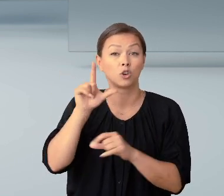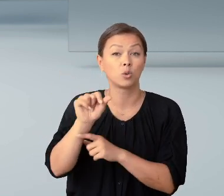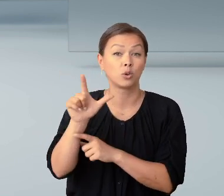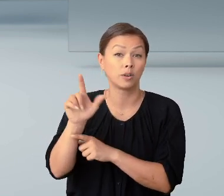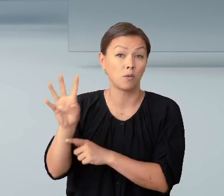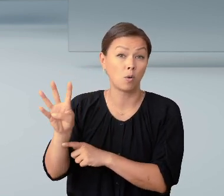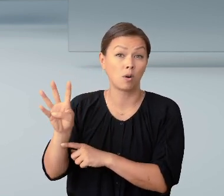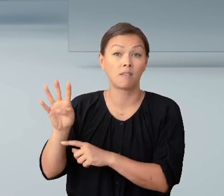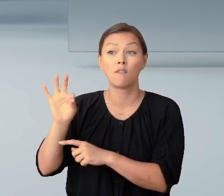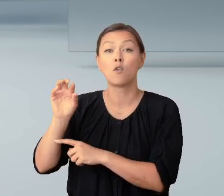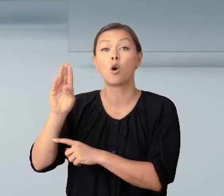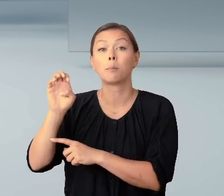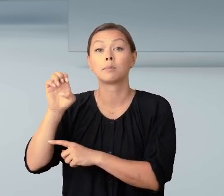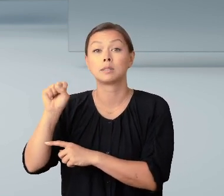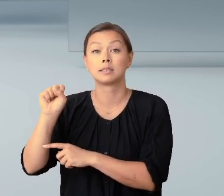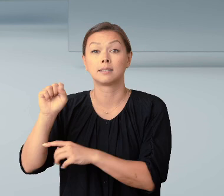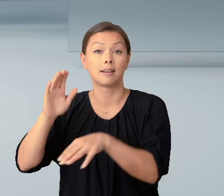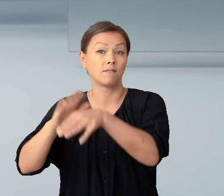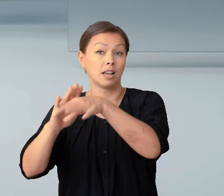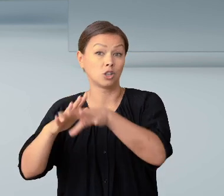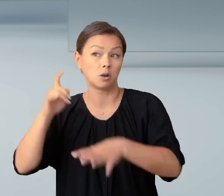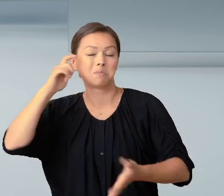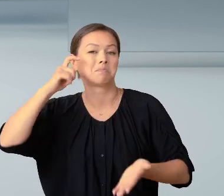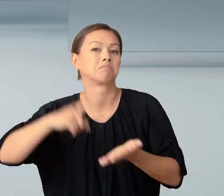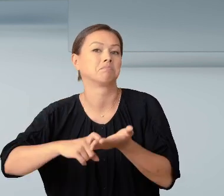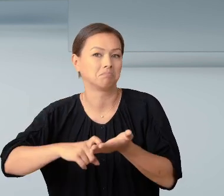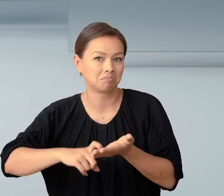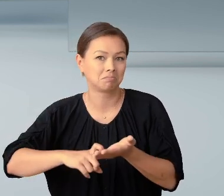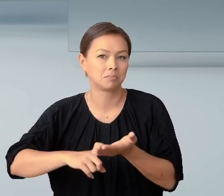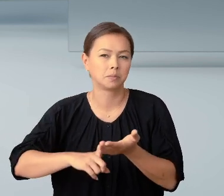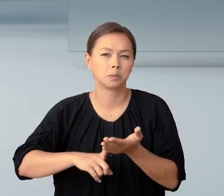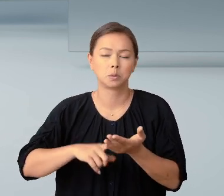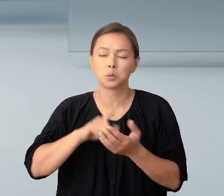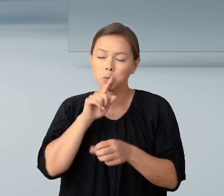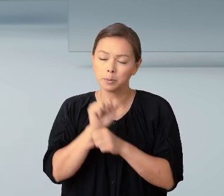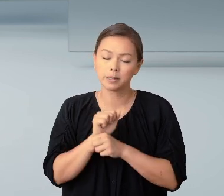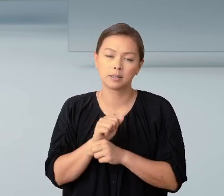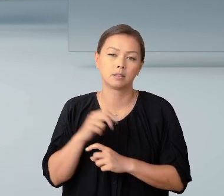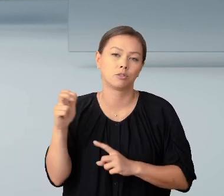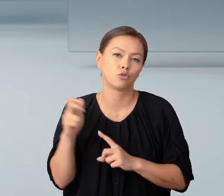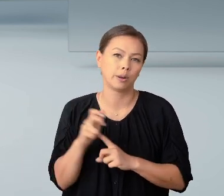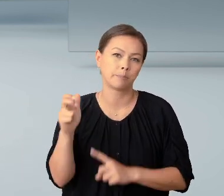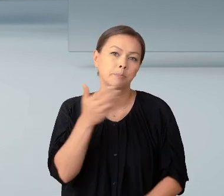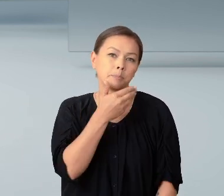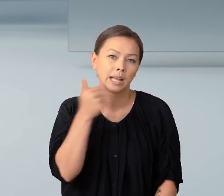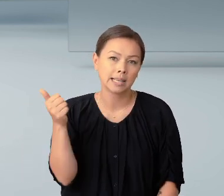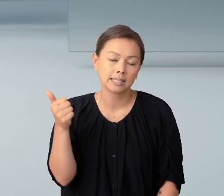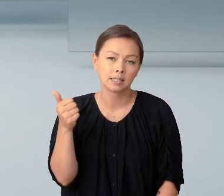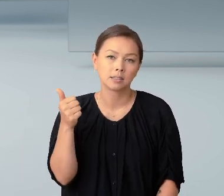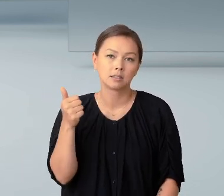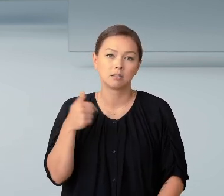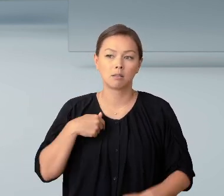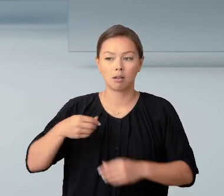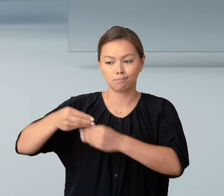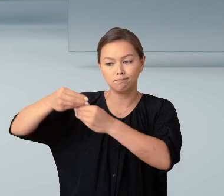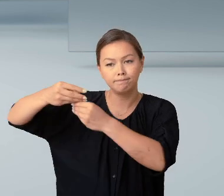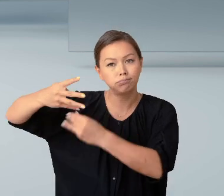other vendor offers the breadth of the Microsoft cloud while continuing to be modular and extensible. So our customers can start with